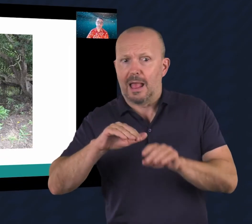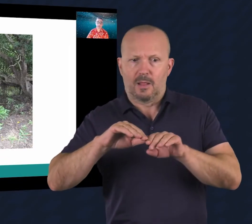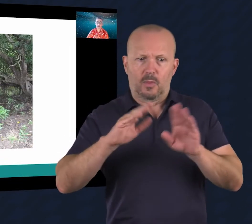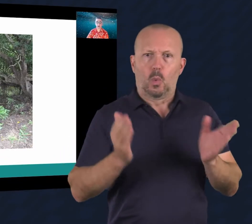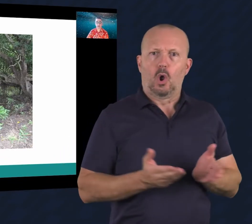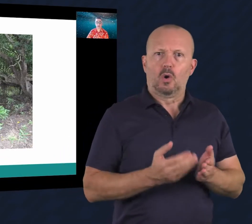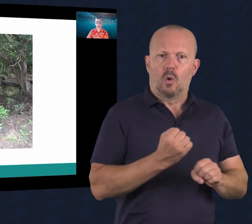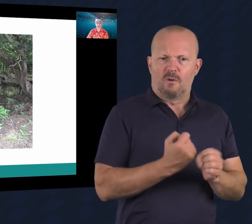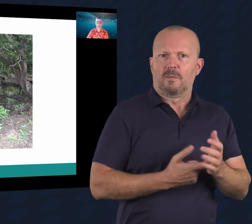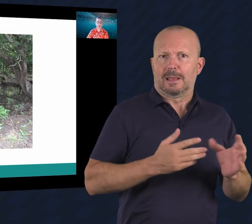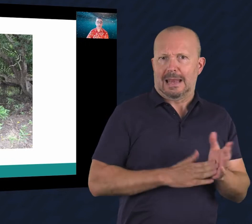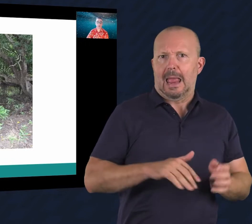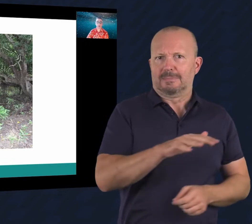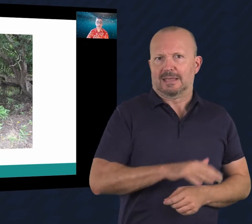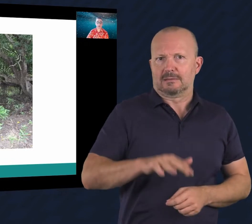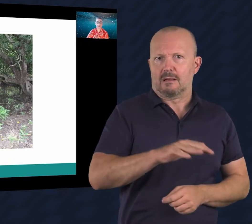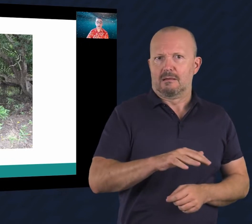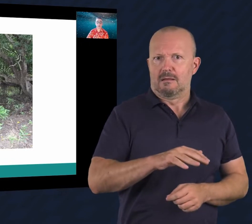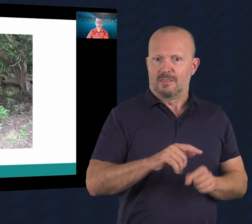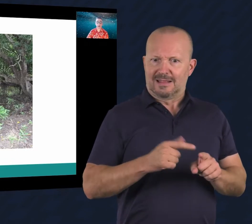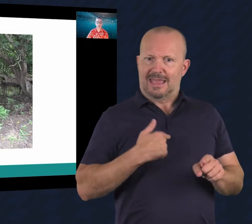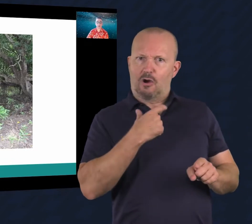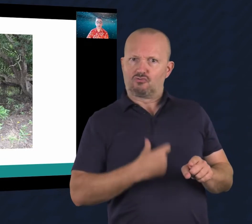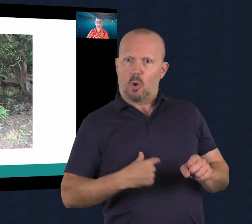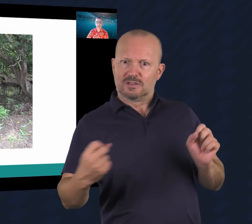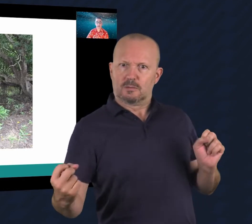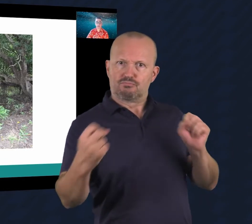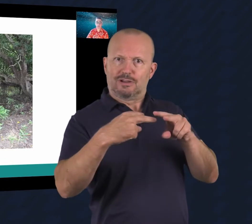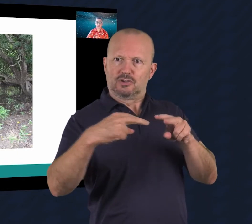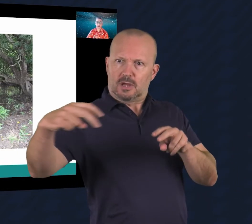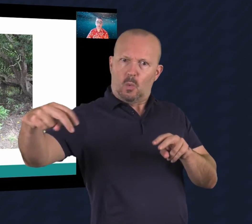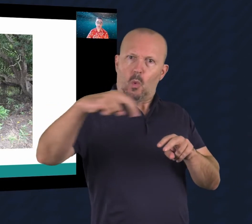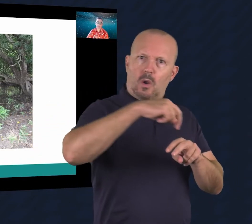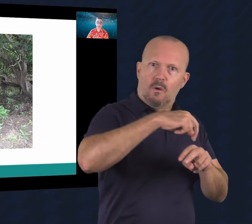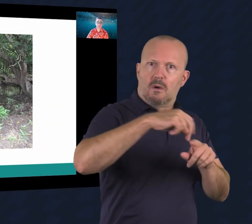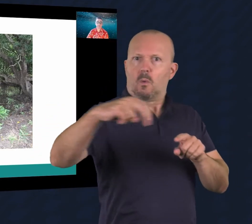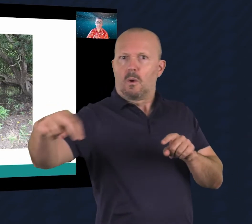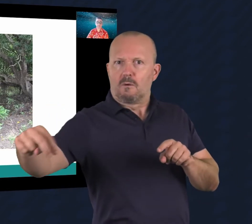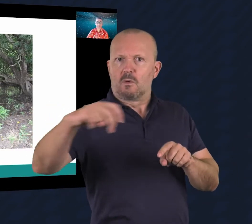In some ways, like this bridge, on my father's home island of Kadavu, simple and practical.